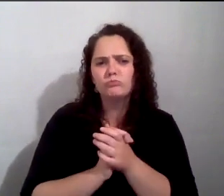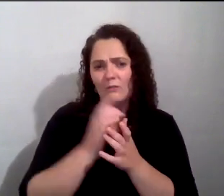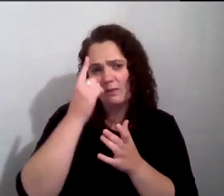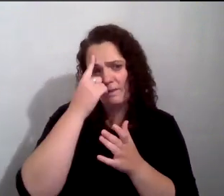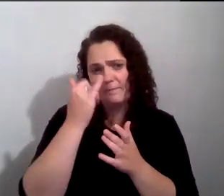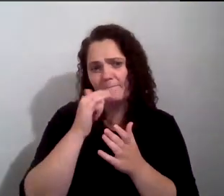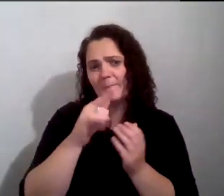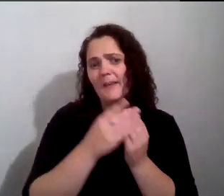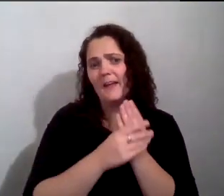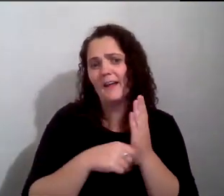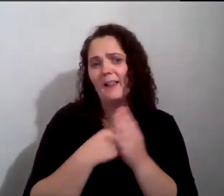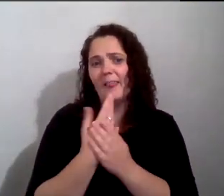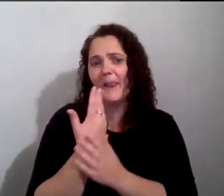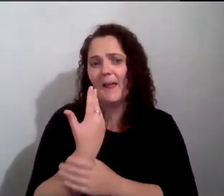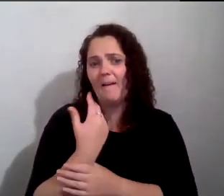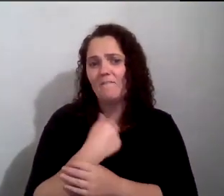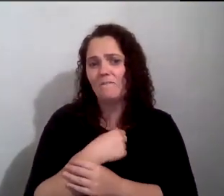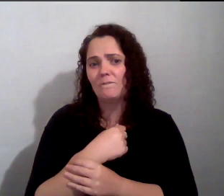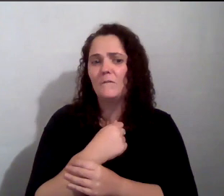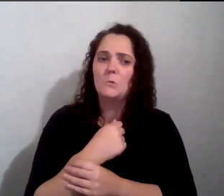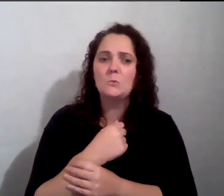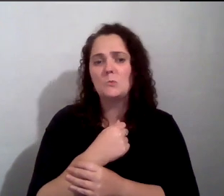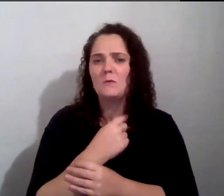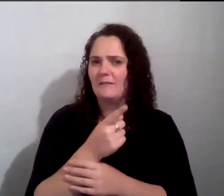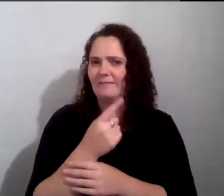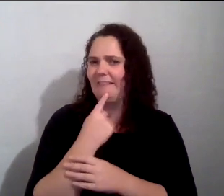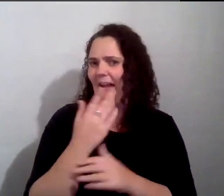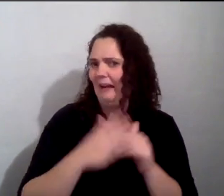actually wore gloves, that might have been an invention of Fullbrook himself.